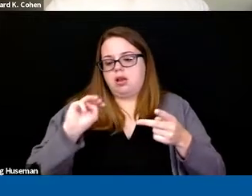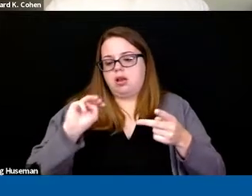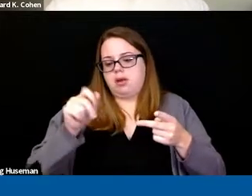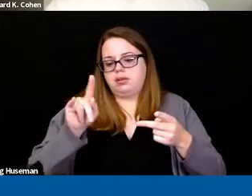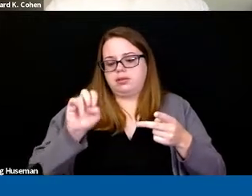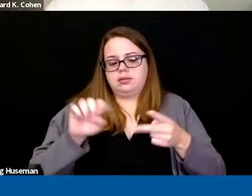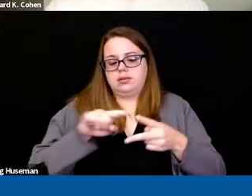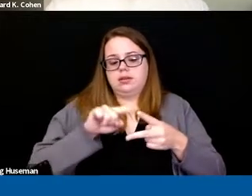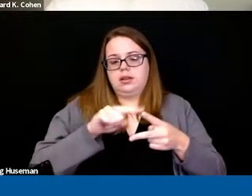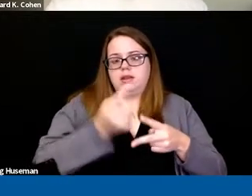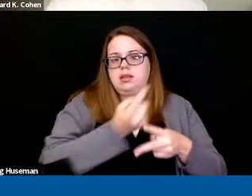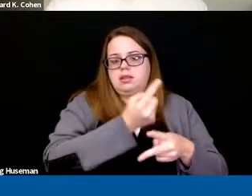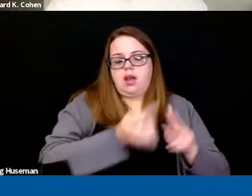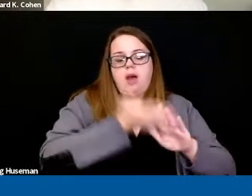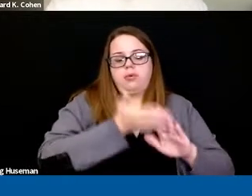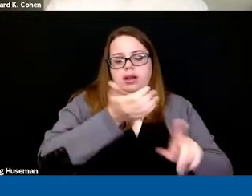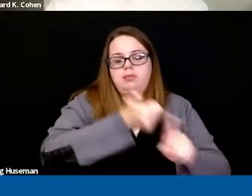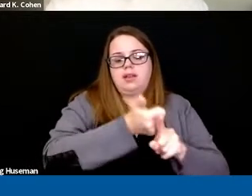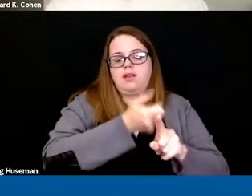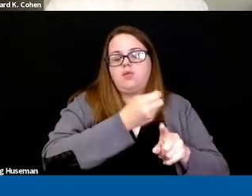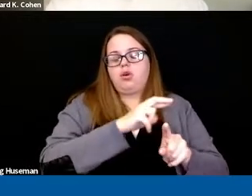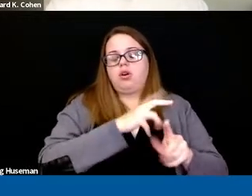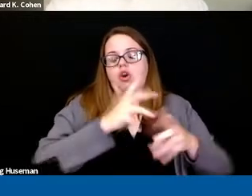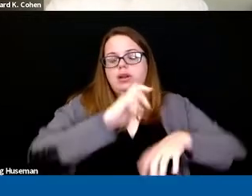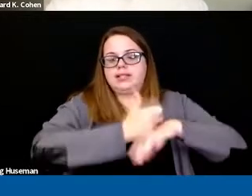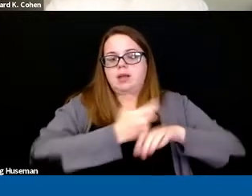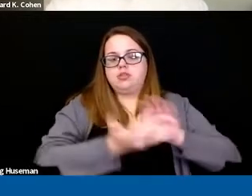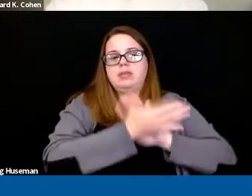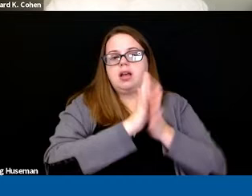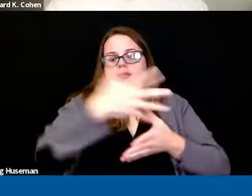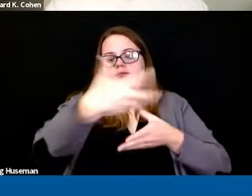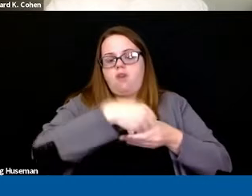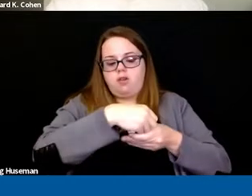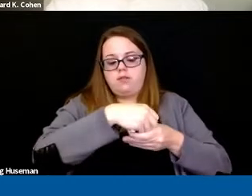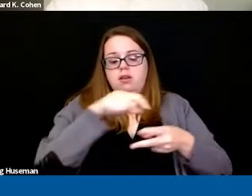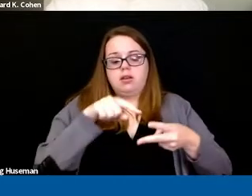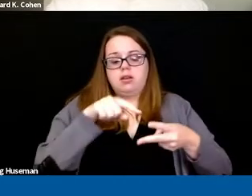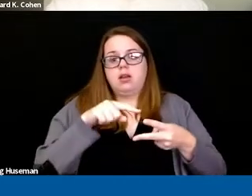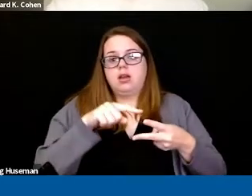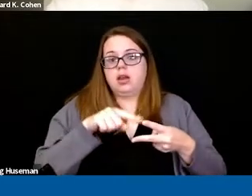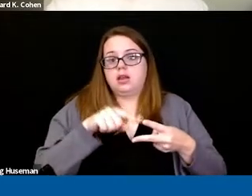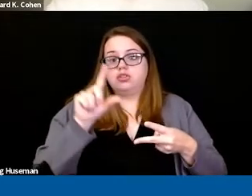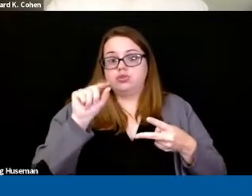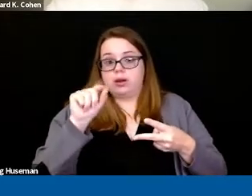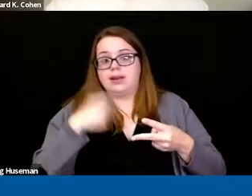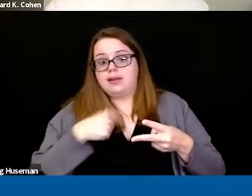or exist to be part of a composite widget. And there are 20 standalone widget roles that I'm highlighting on the screen now,